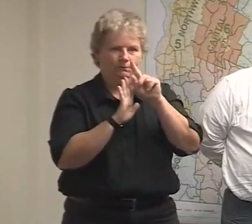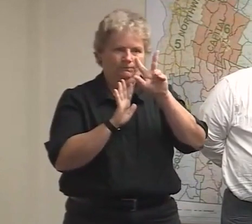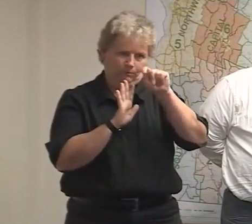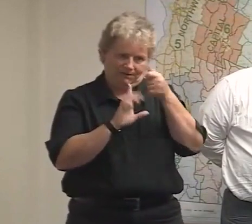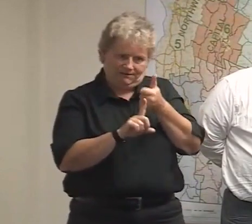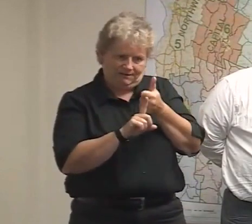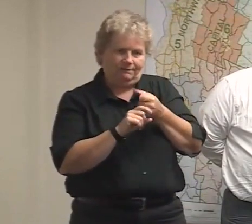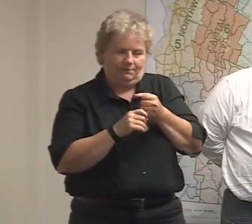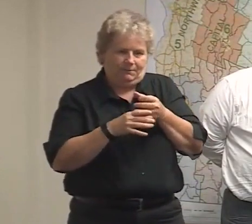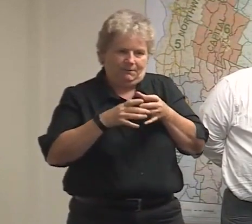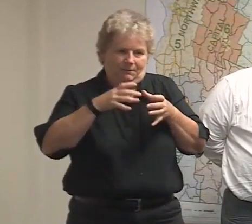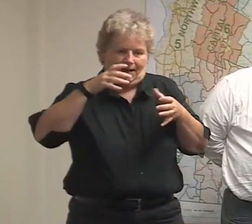OUT OF COLCHESTER.